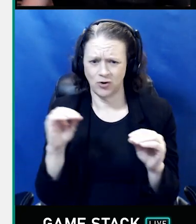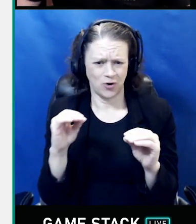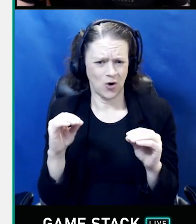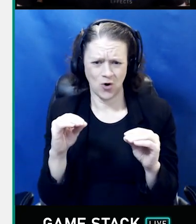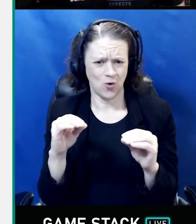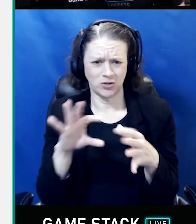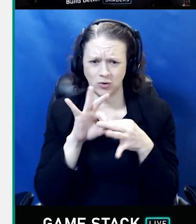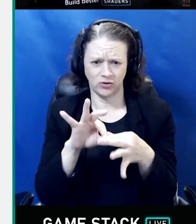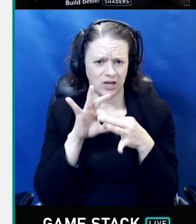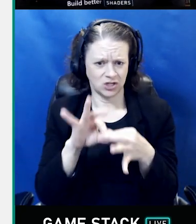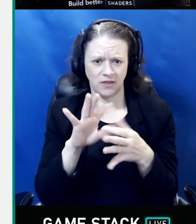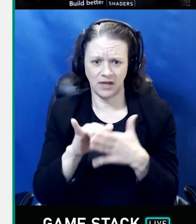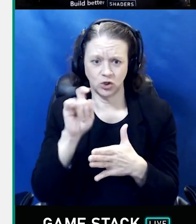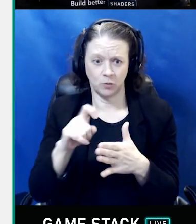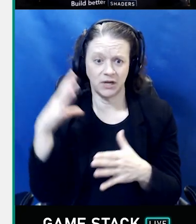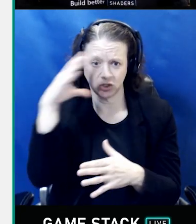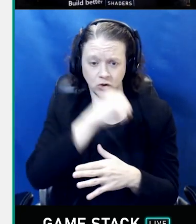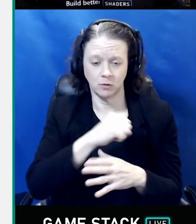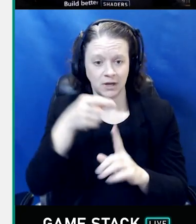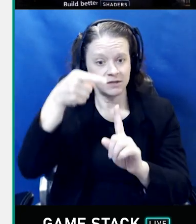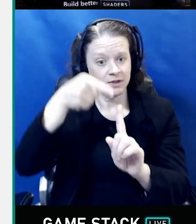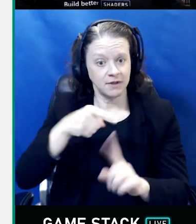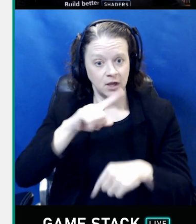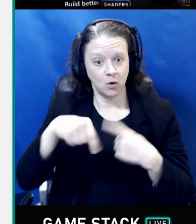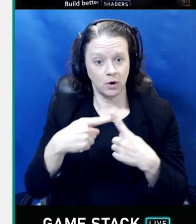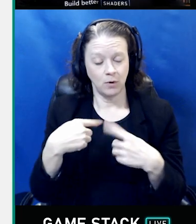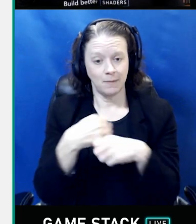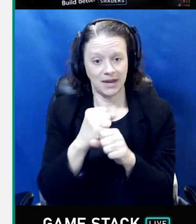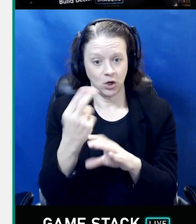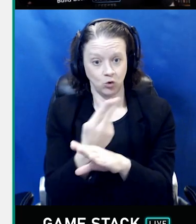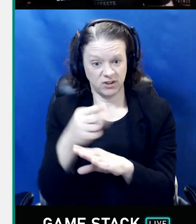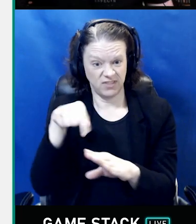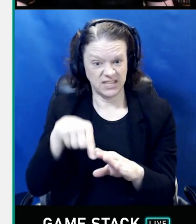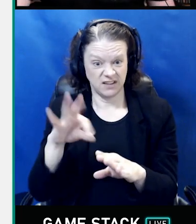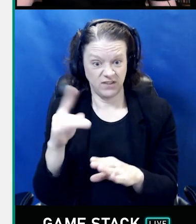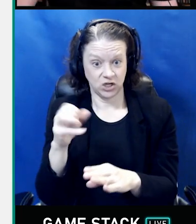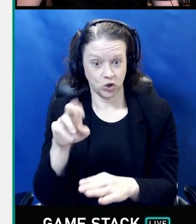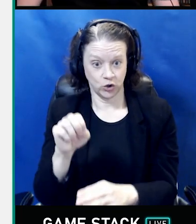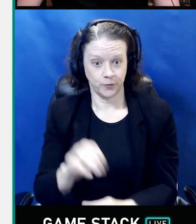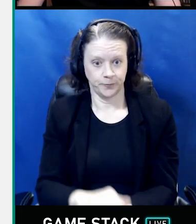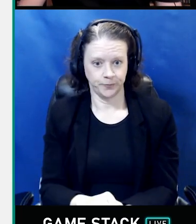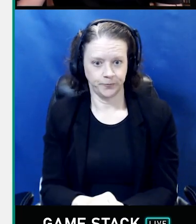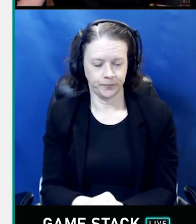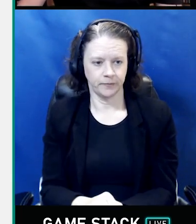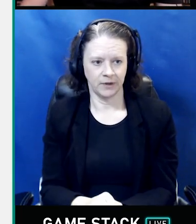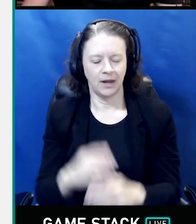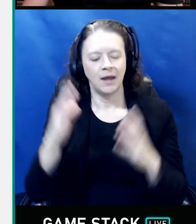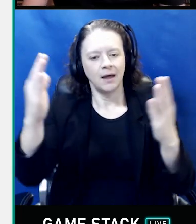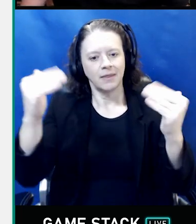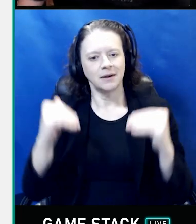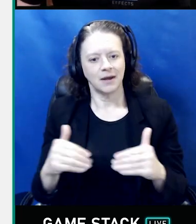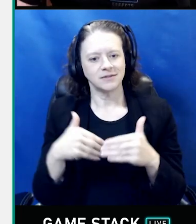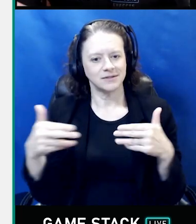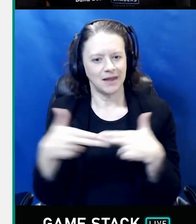be assumed, particularly when making use of this feature. And this next slide makes a little more example of that.